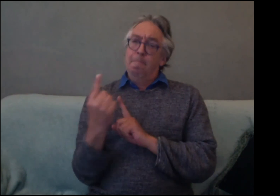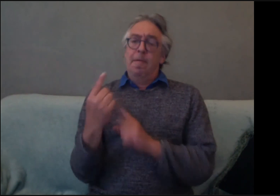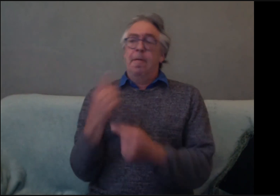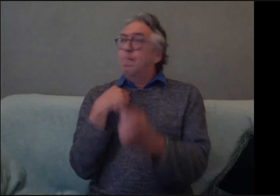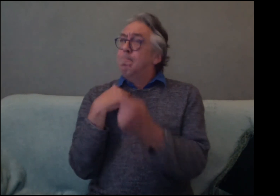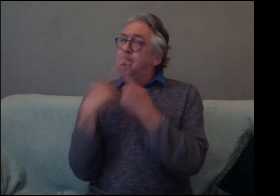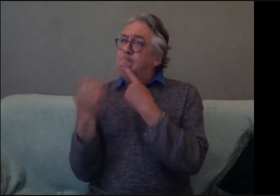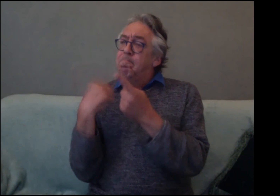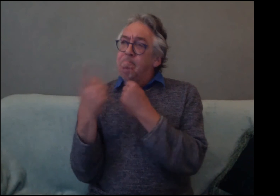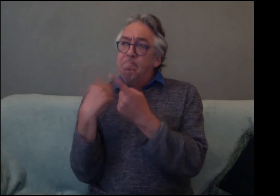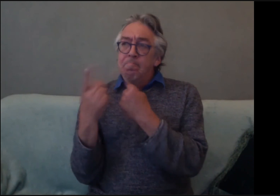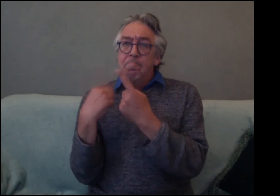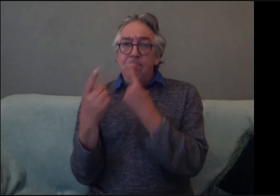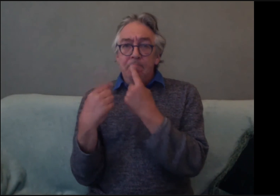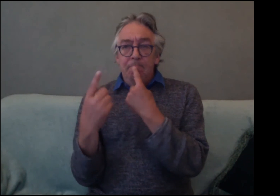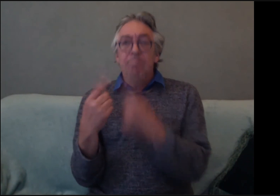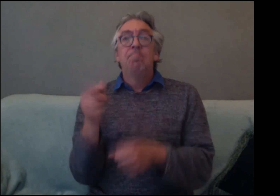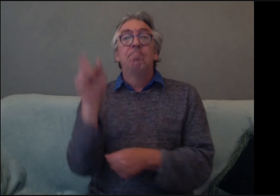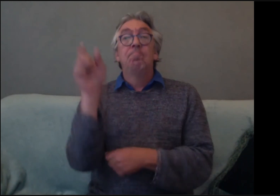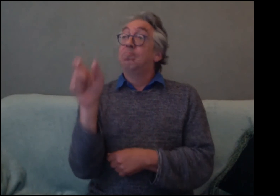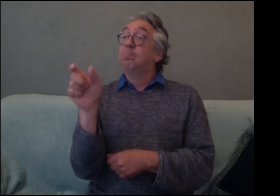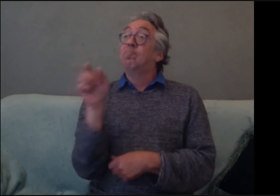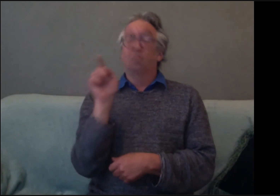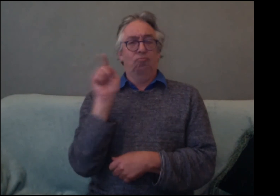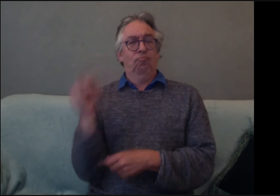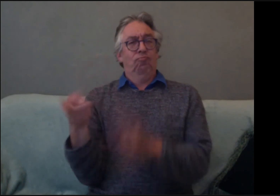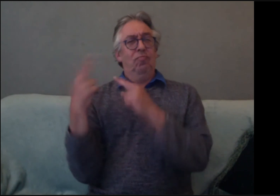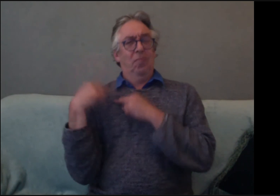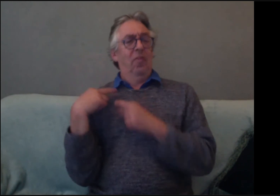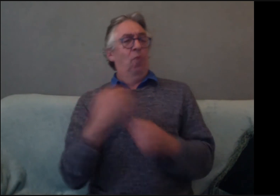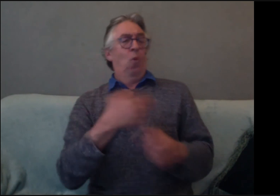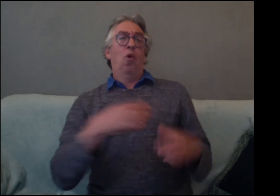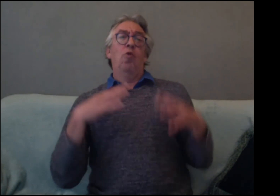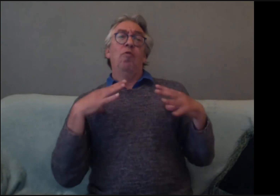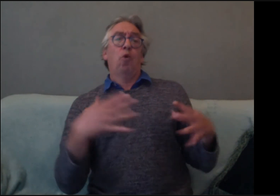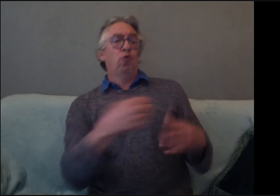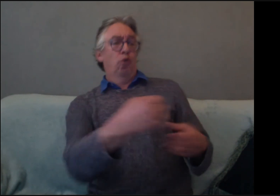dealing with volunteers and she listened to me